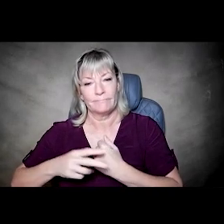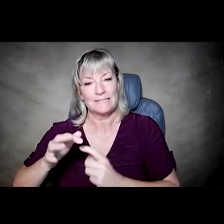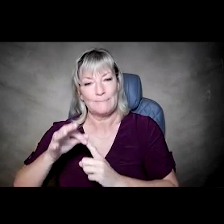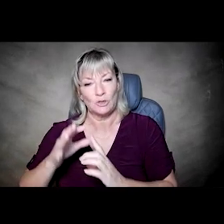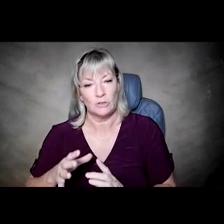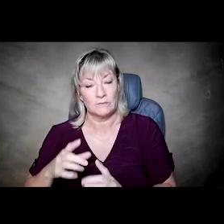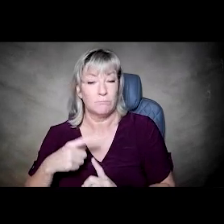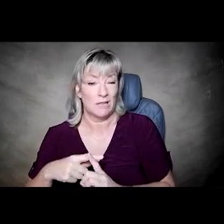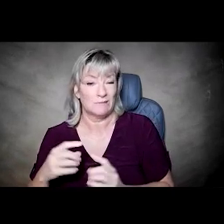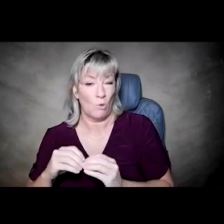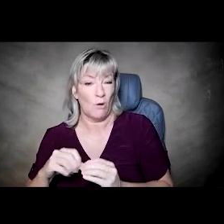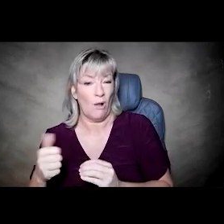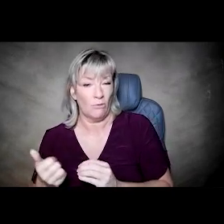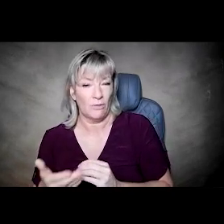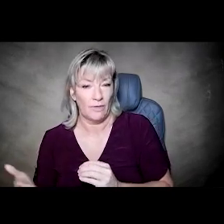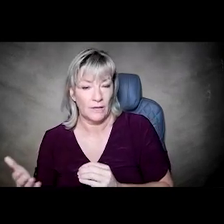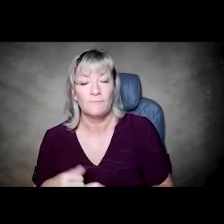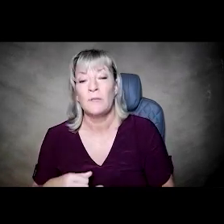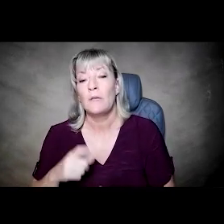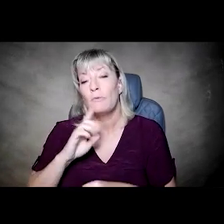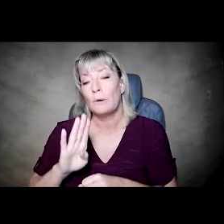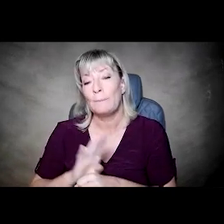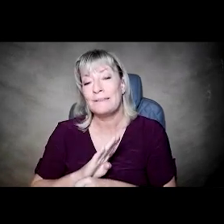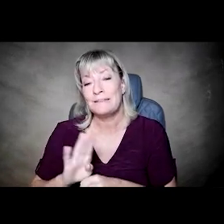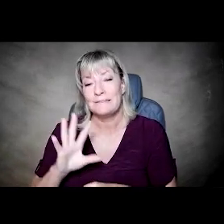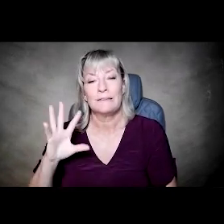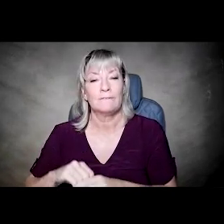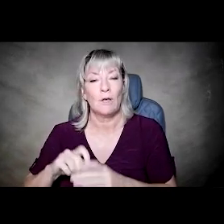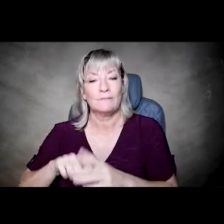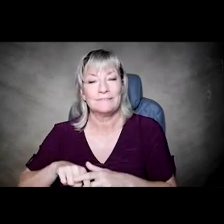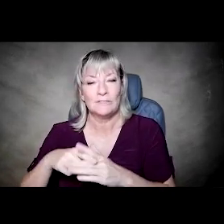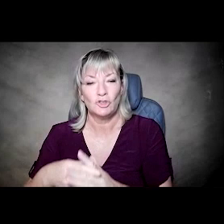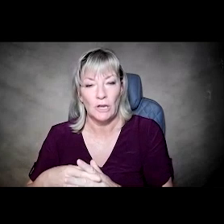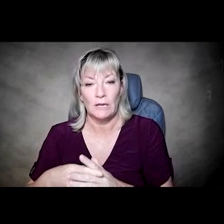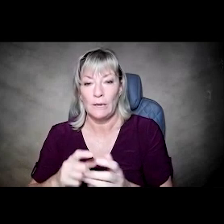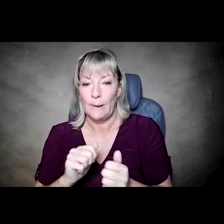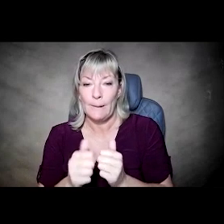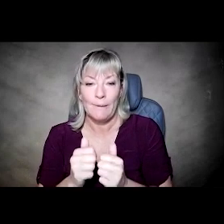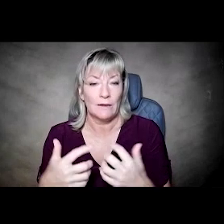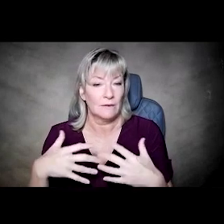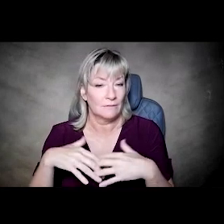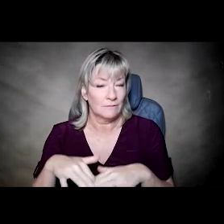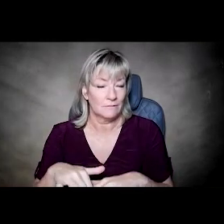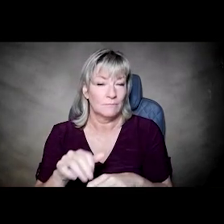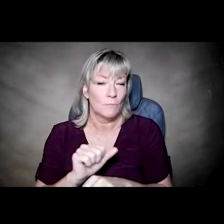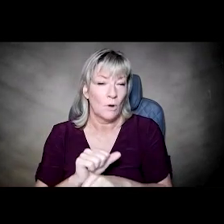For businesses, it may involve initiating competitive integrated employment practices,